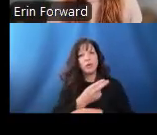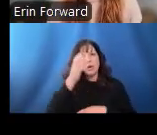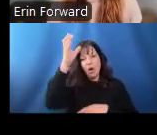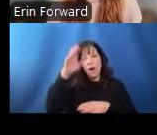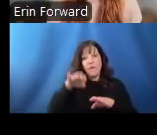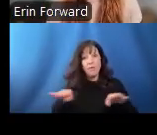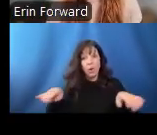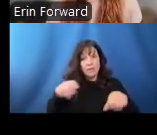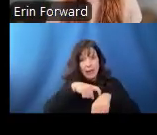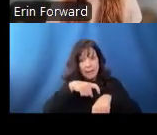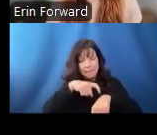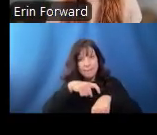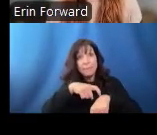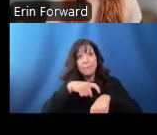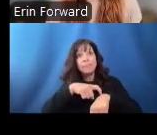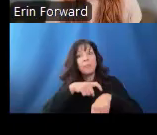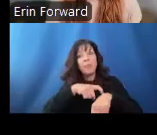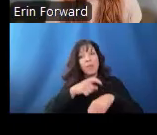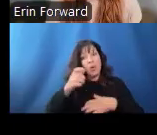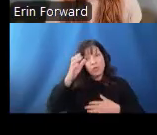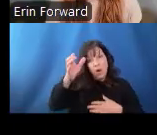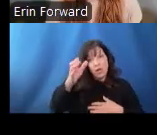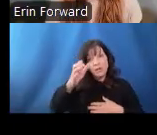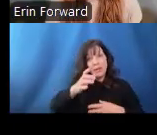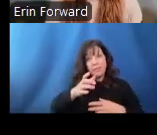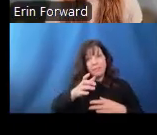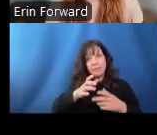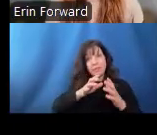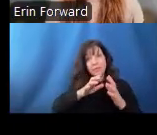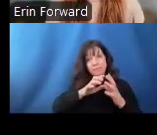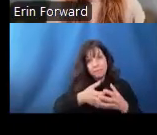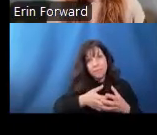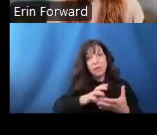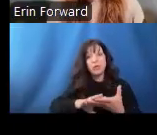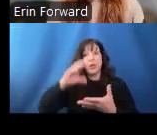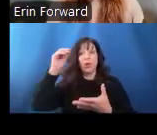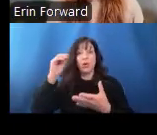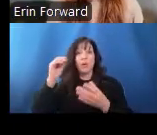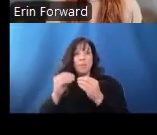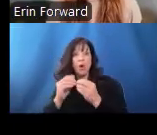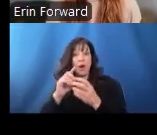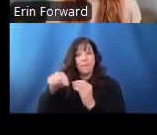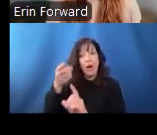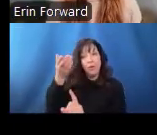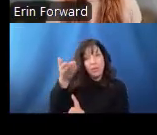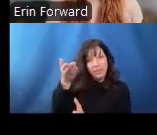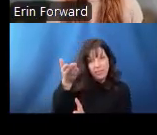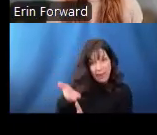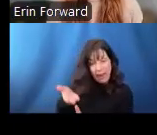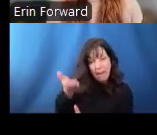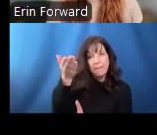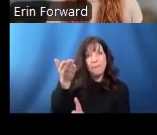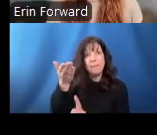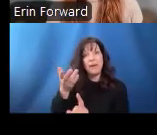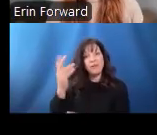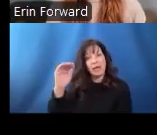to learn more about that child and give them the space to learn